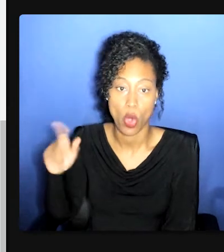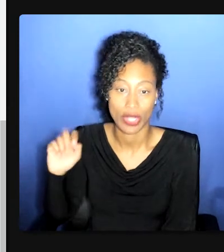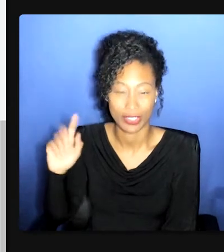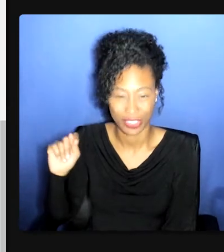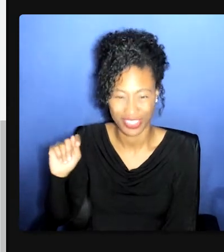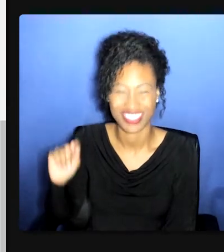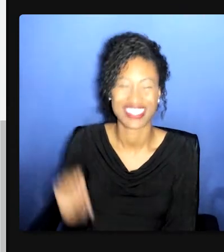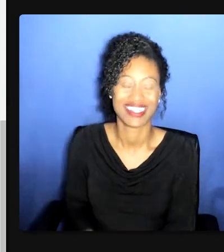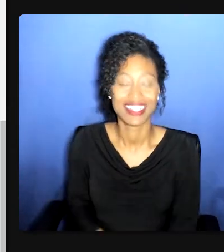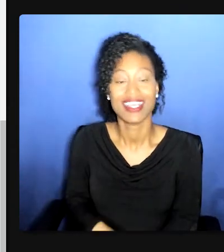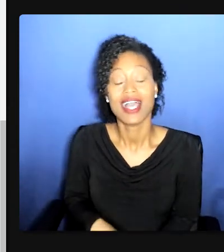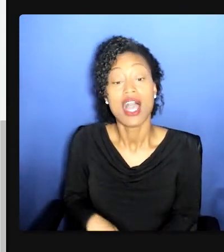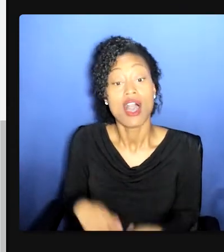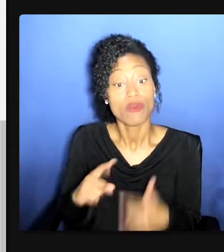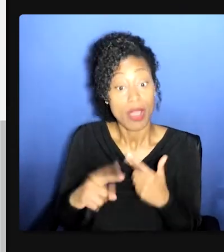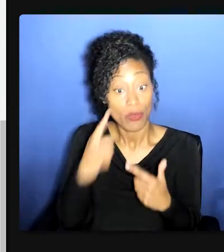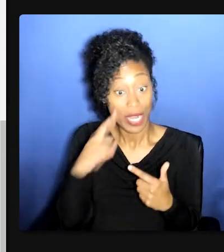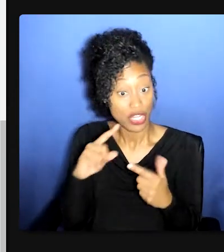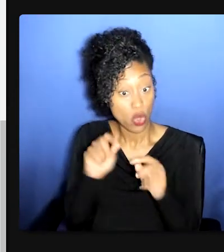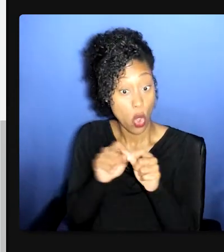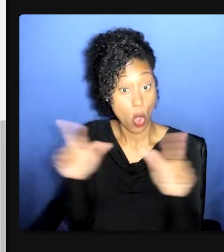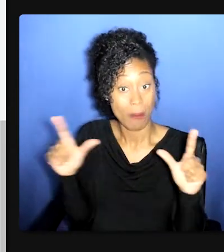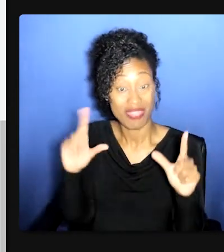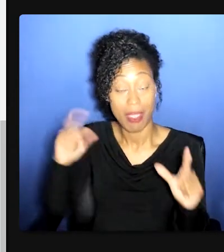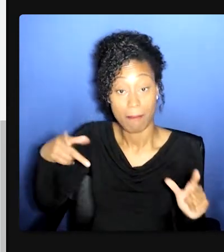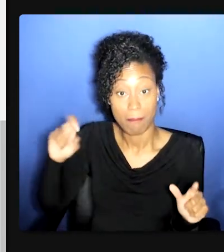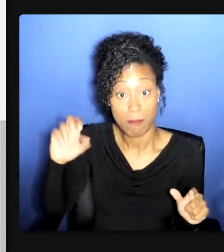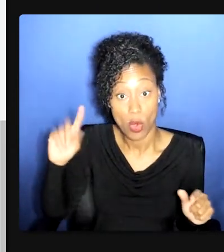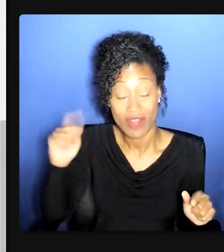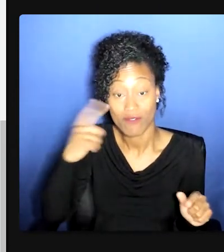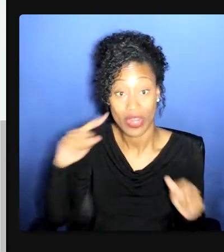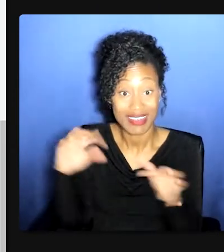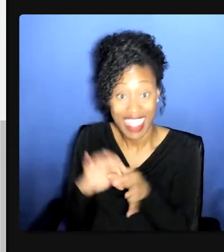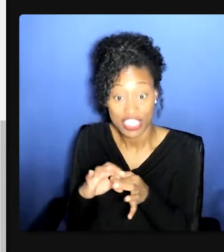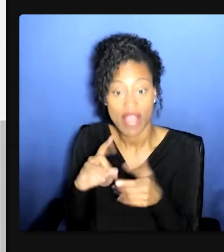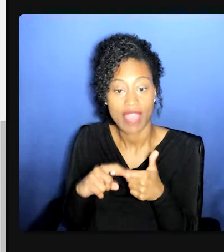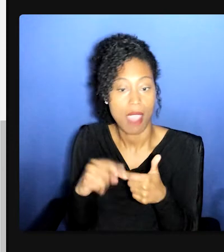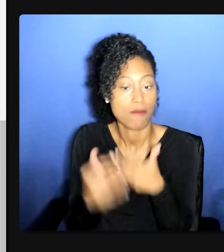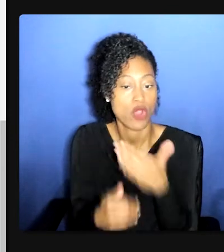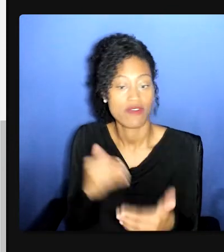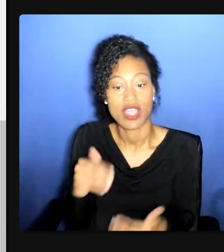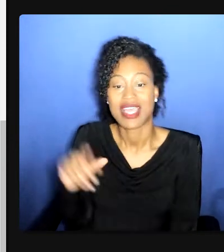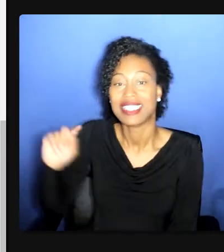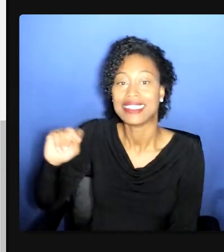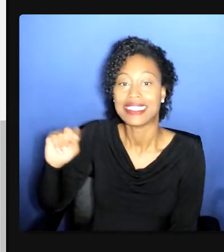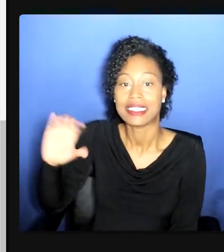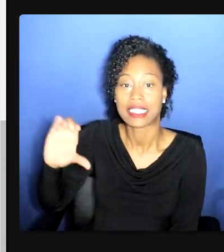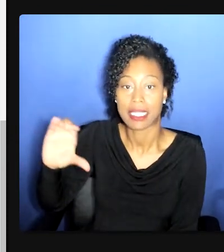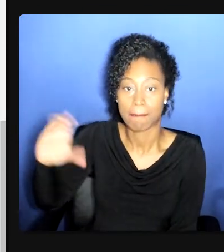When the fake game opens the port for a connection it uses the port name, and the protocol is TCP.